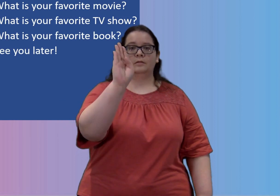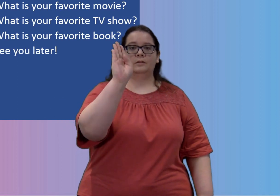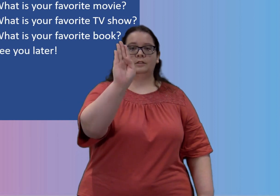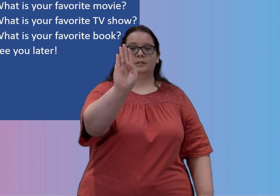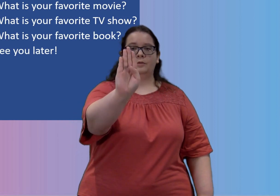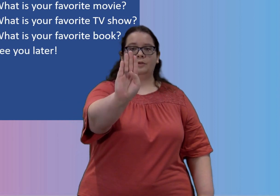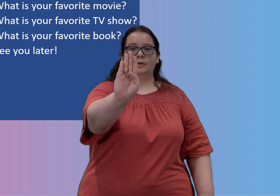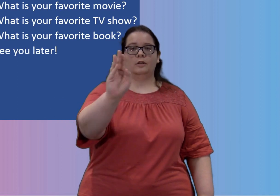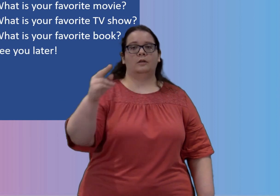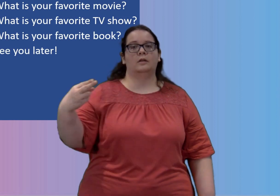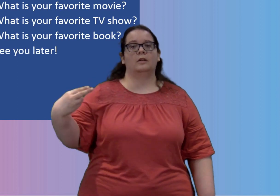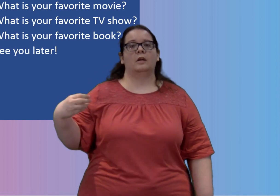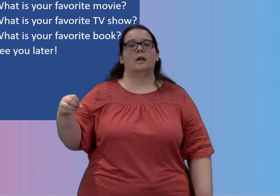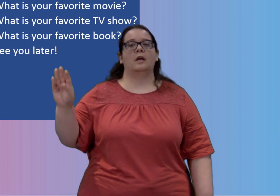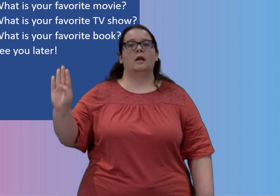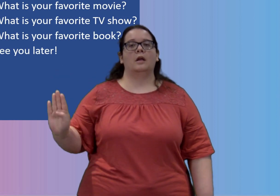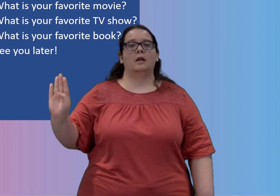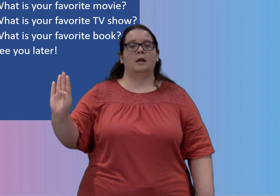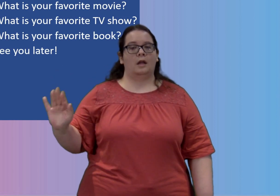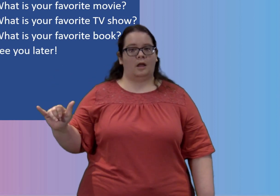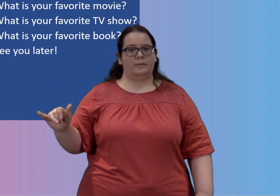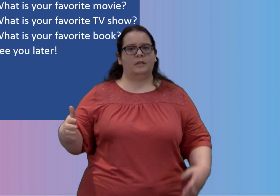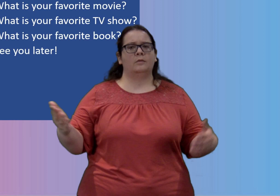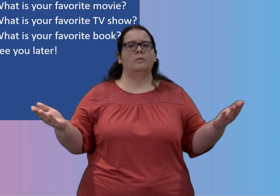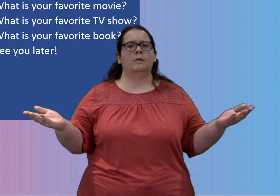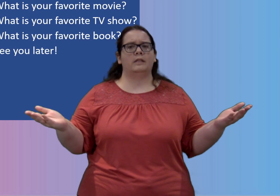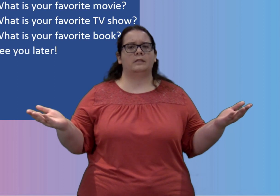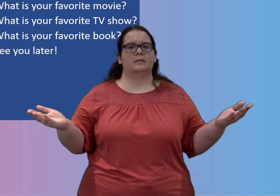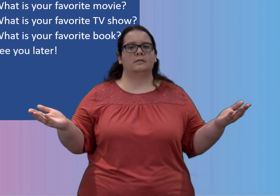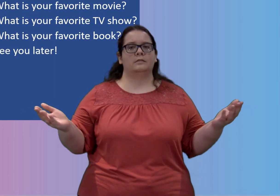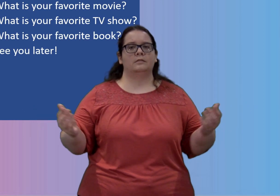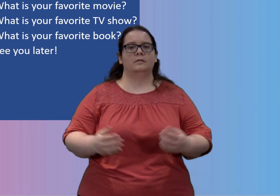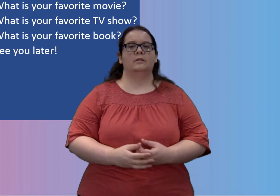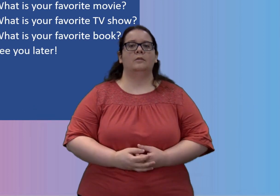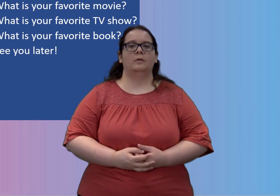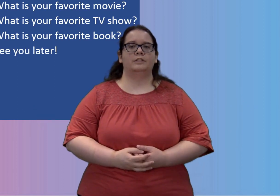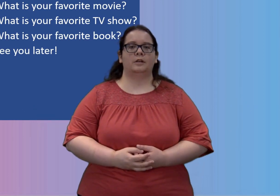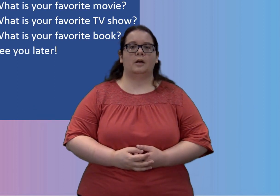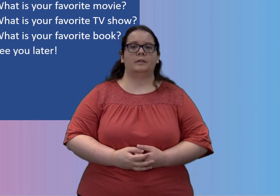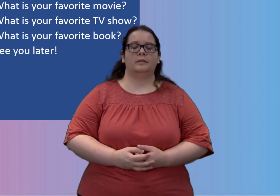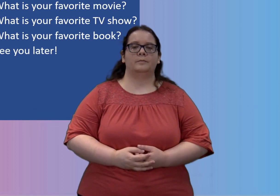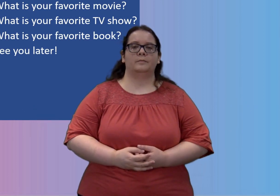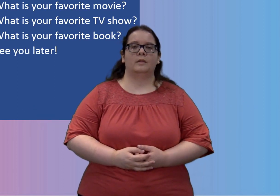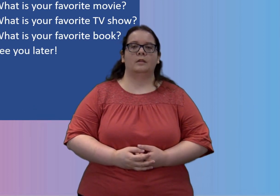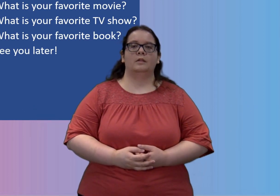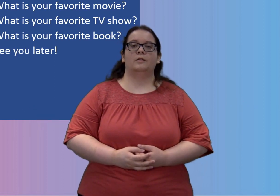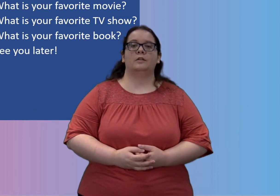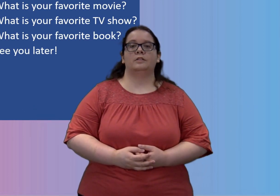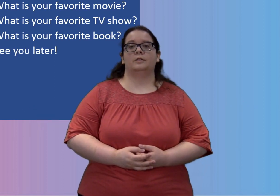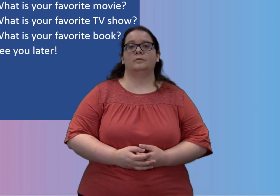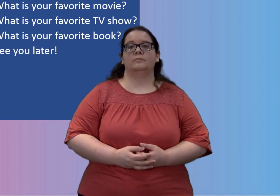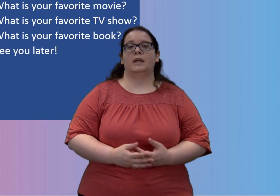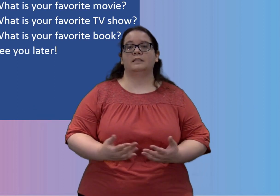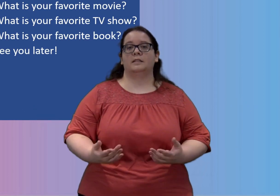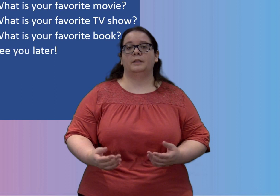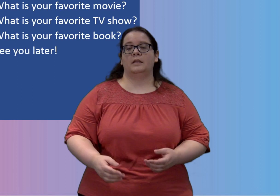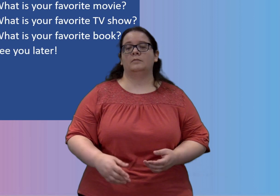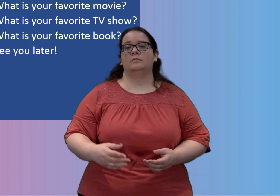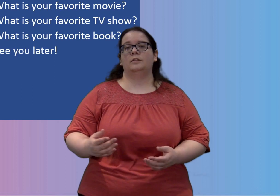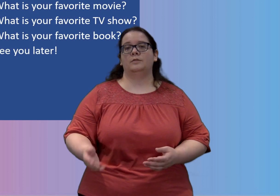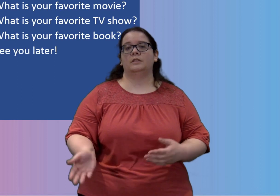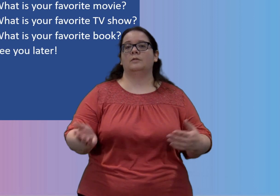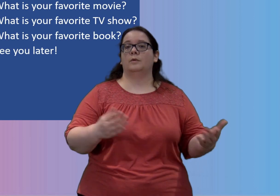you can just do: your hobby what? What's your hobby? You can also ask them again, use the "what